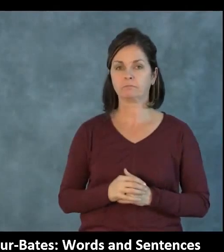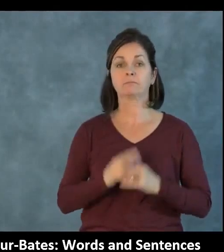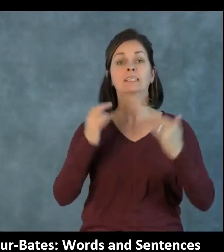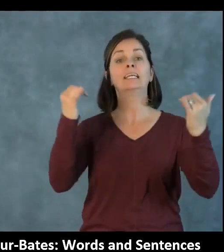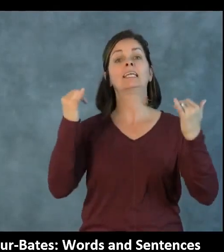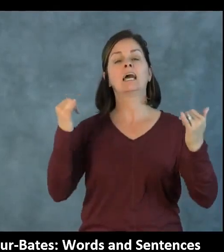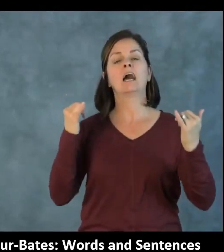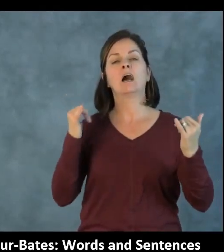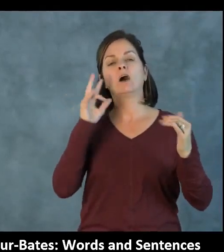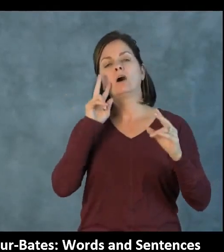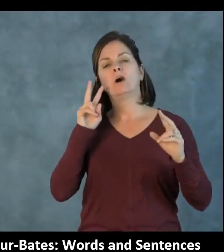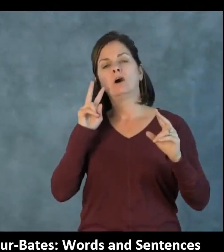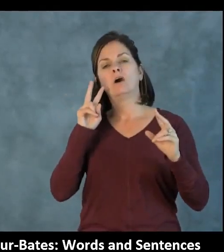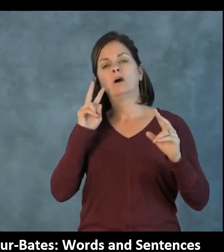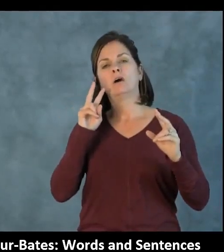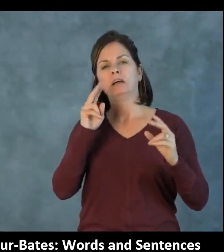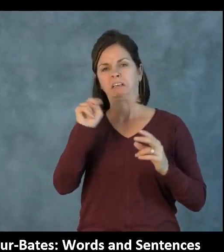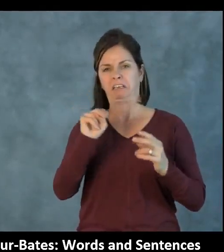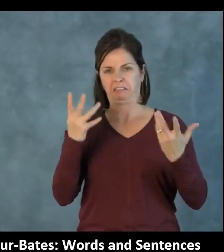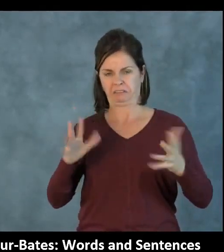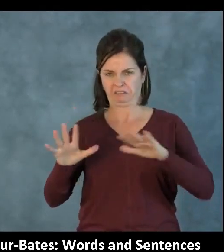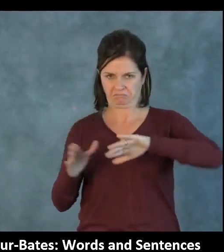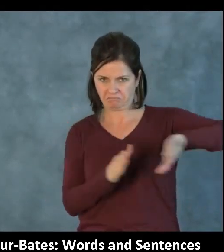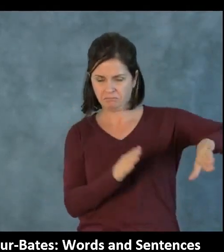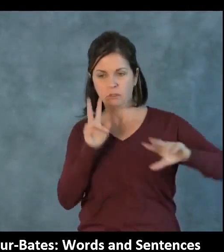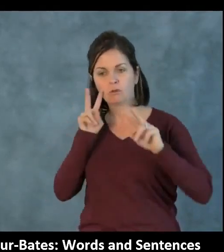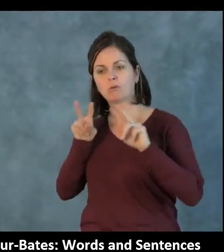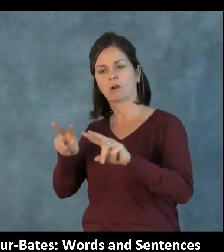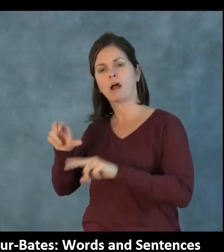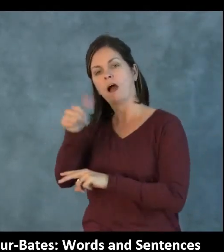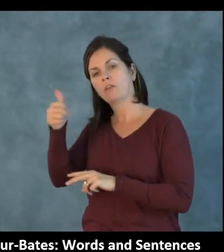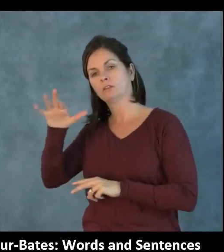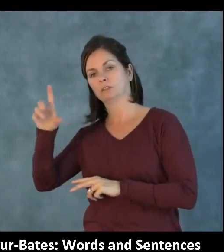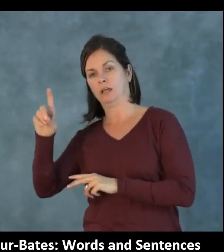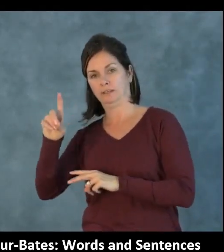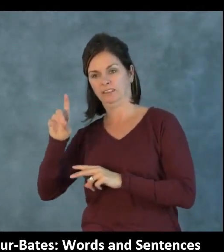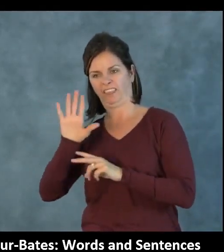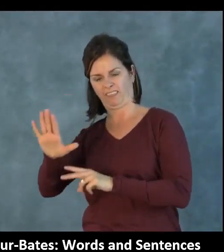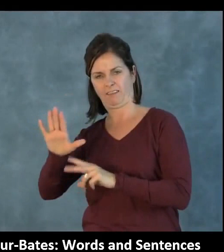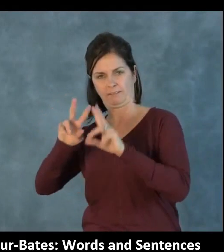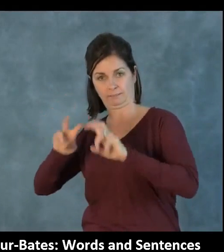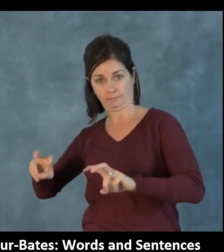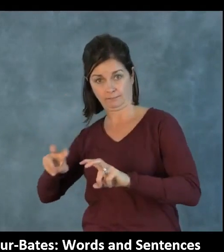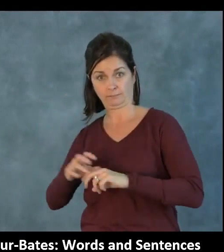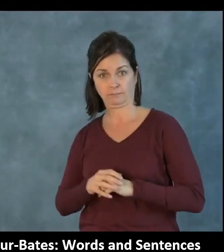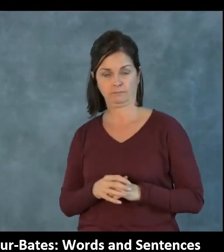Let's take a look at another childs' assessment.